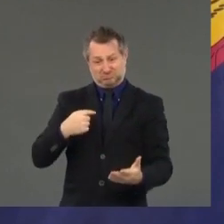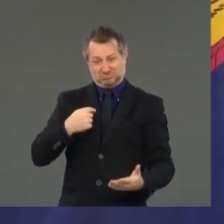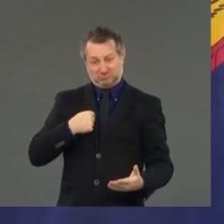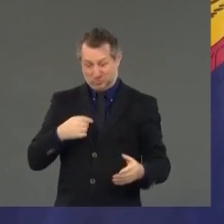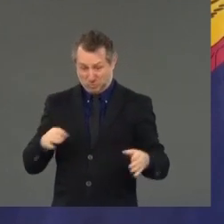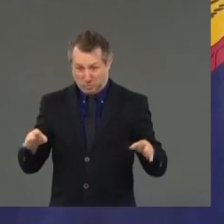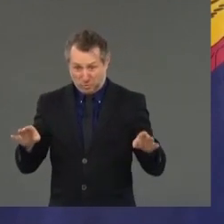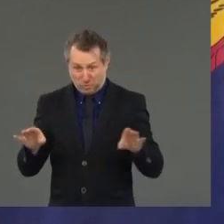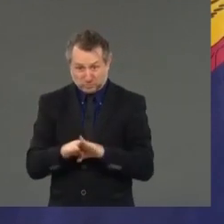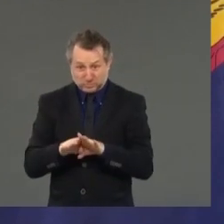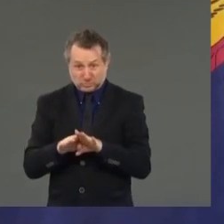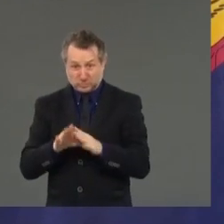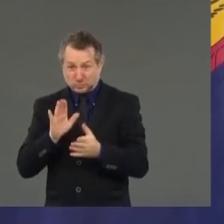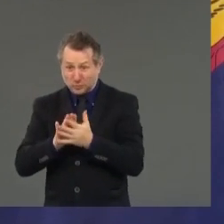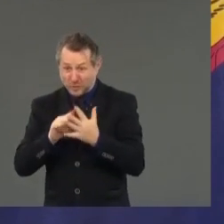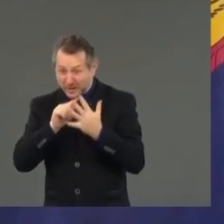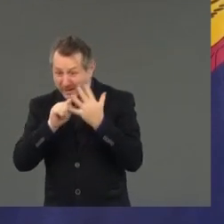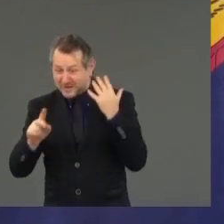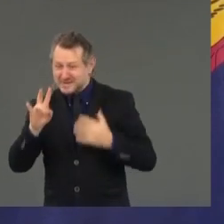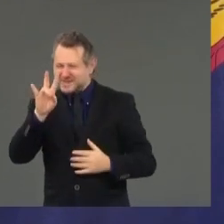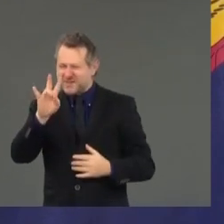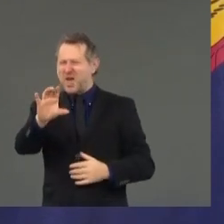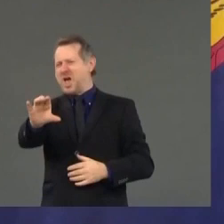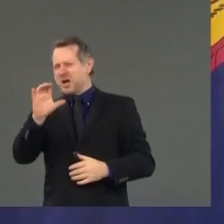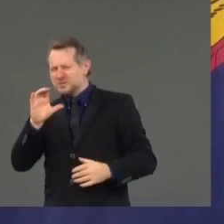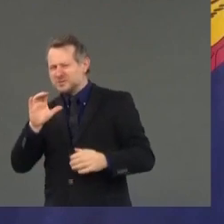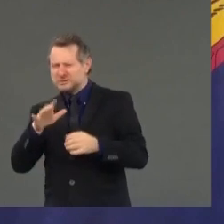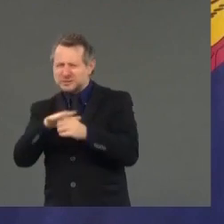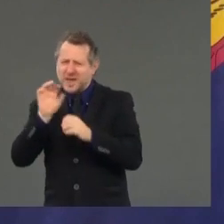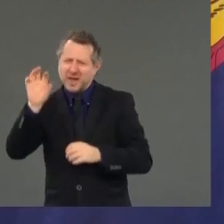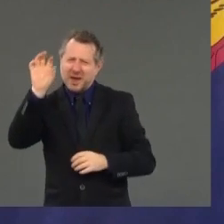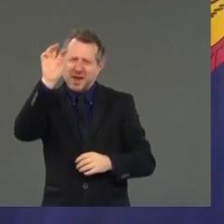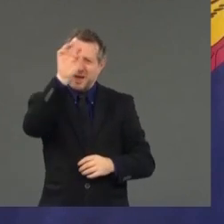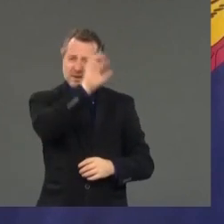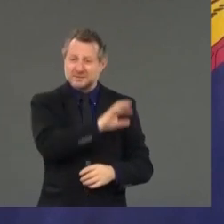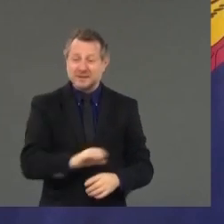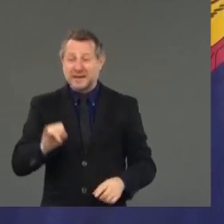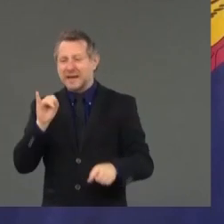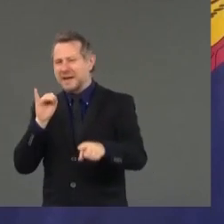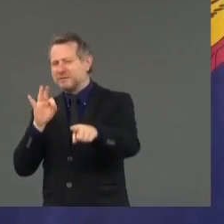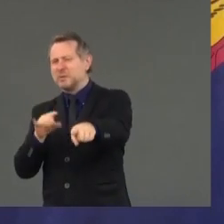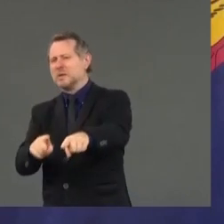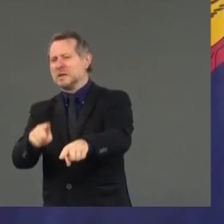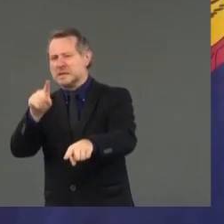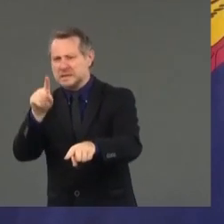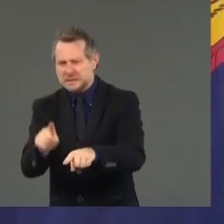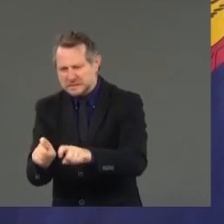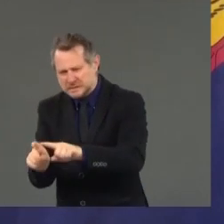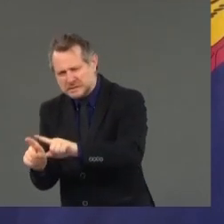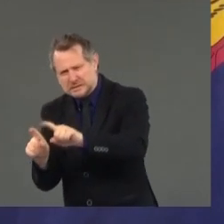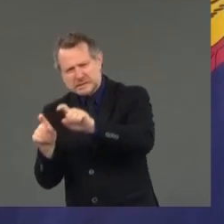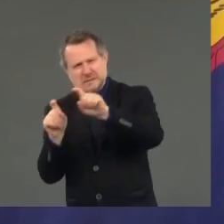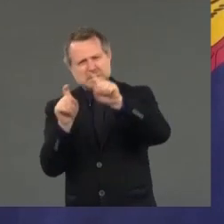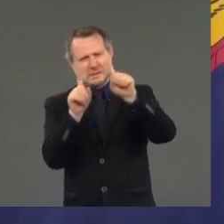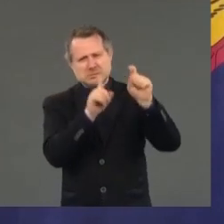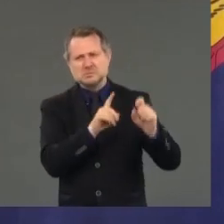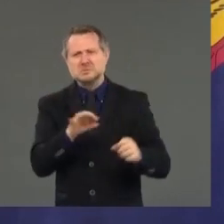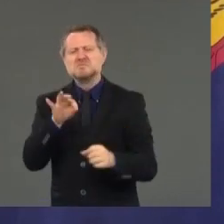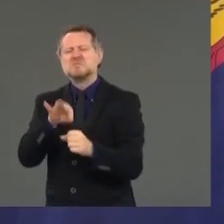WHEN I CLOSED DOWN ALL THE SCHOOLS OF THE 700 SCHOOL